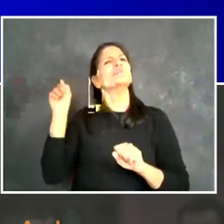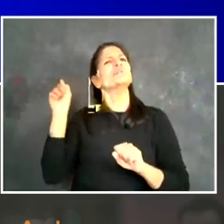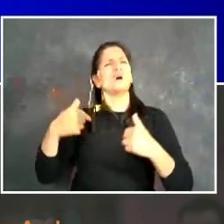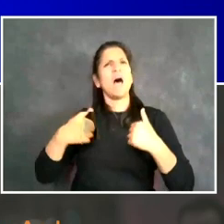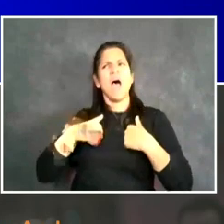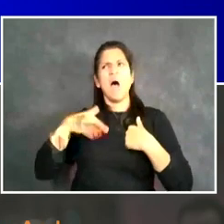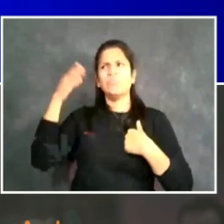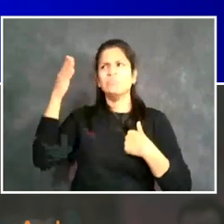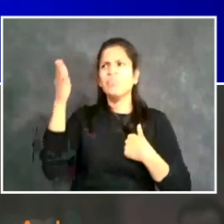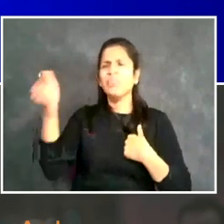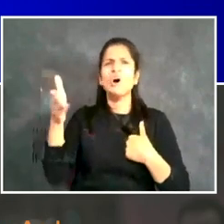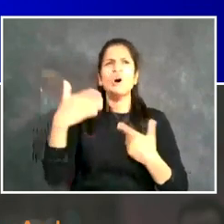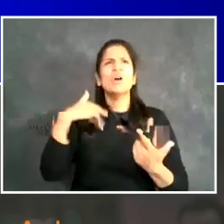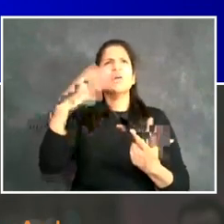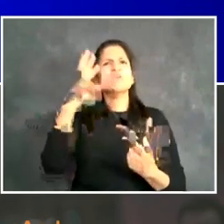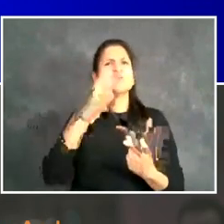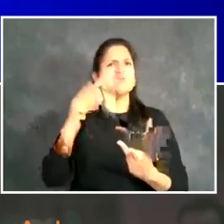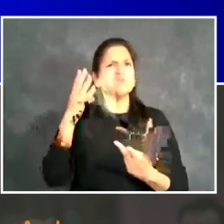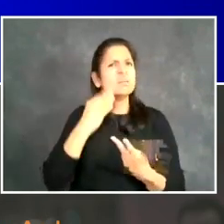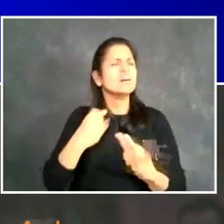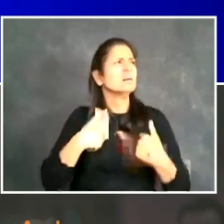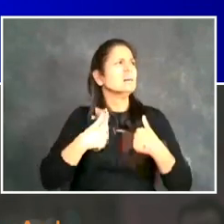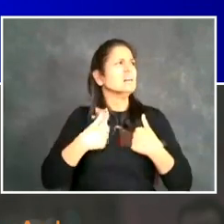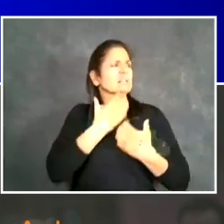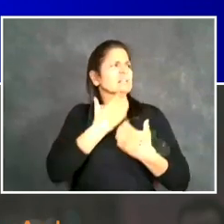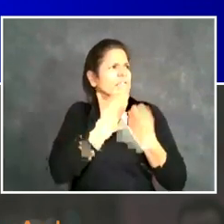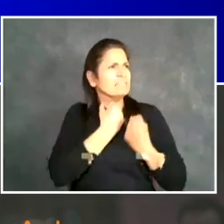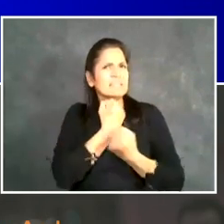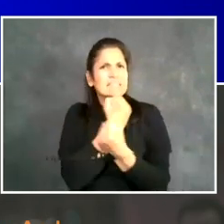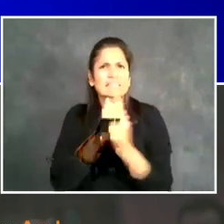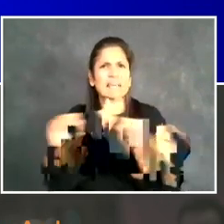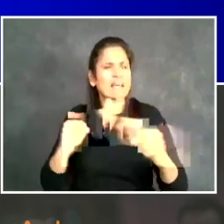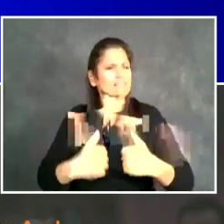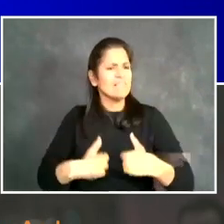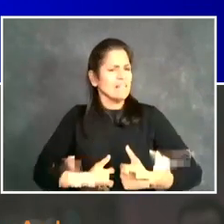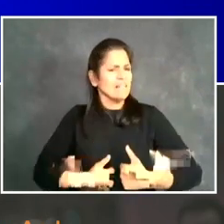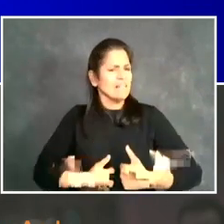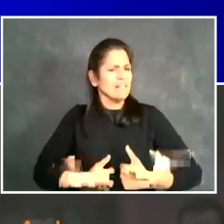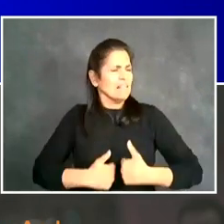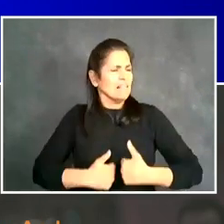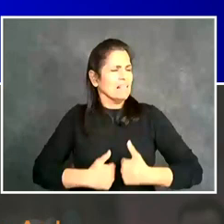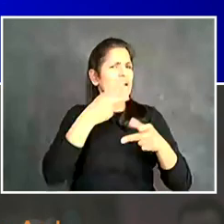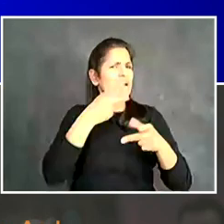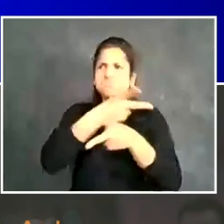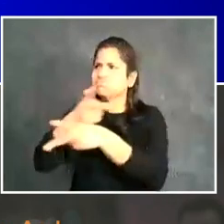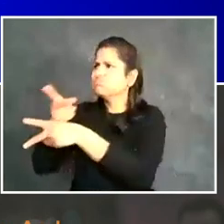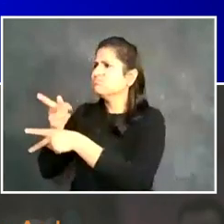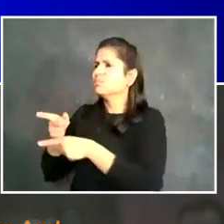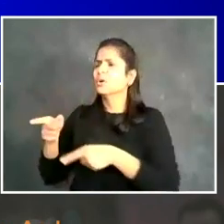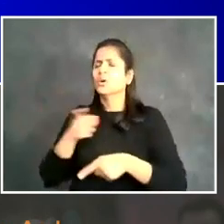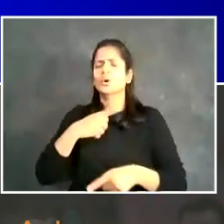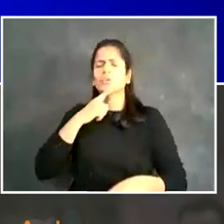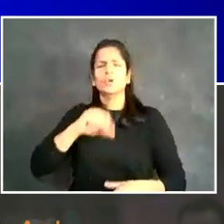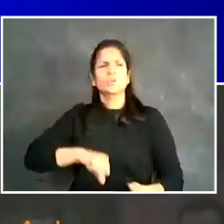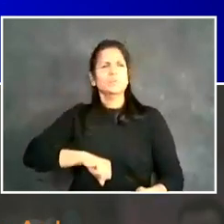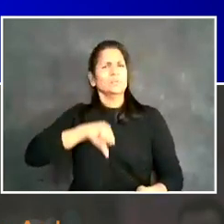I DID MY BEST. I SAVED LIVES. BECAUSE MY COMMUNITY SUPPORTED ME.